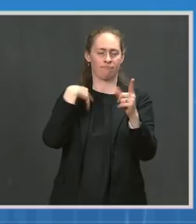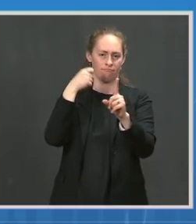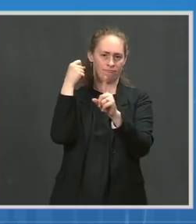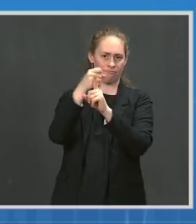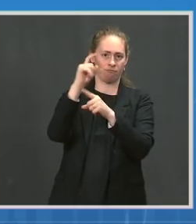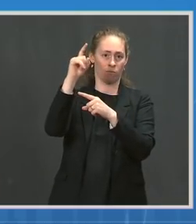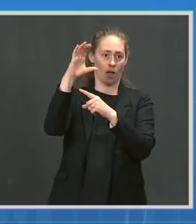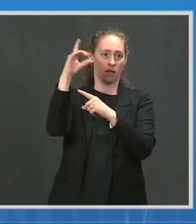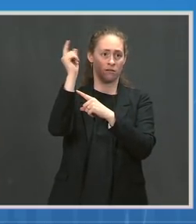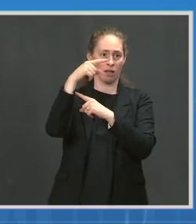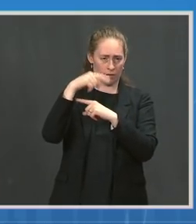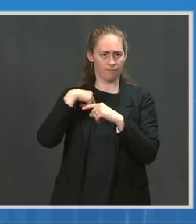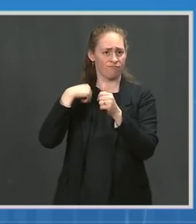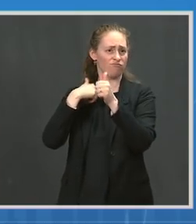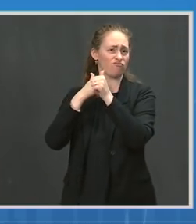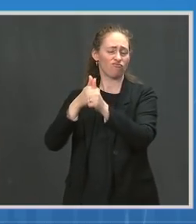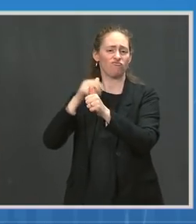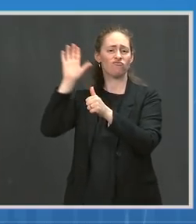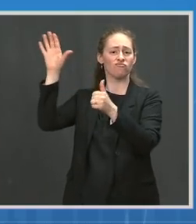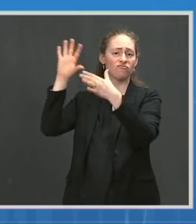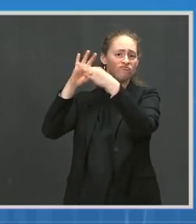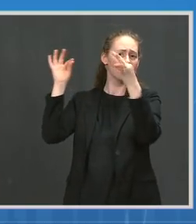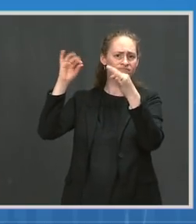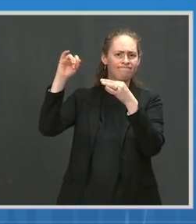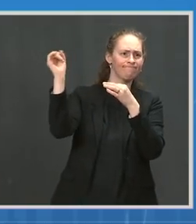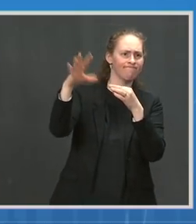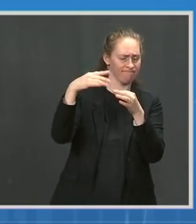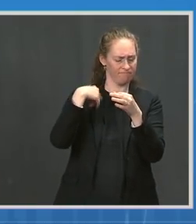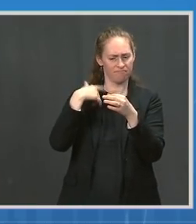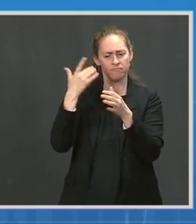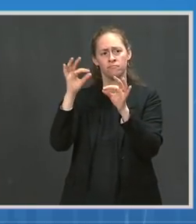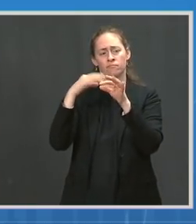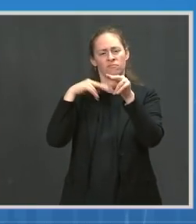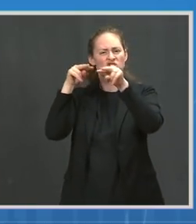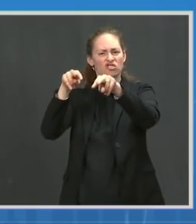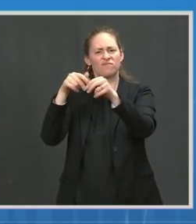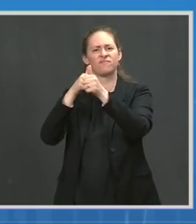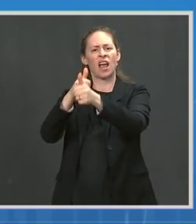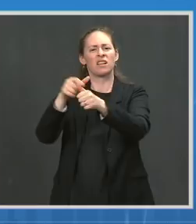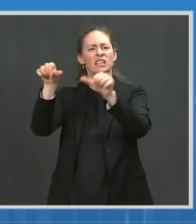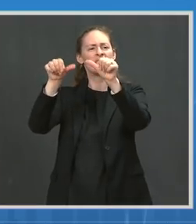He follows the science, he listens to his scientists, and we've got 12 more days to go until we get there.